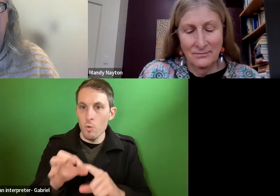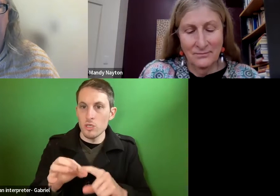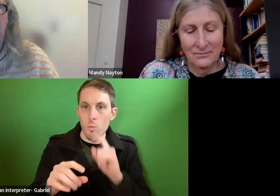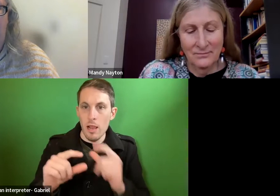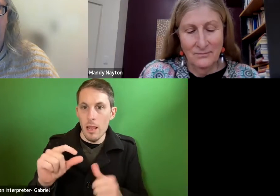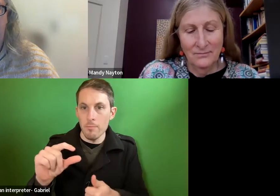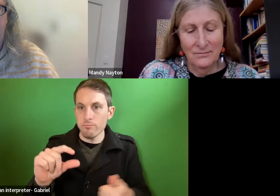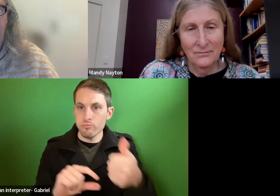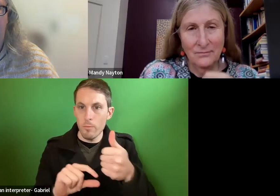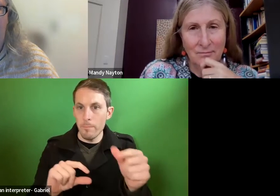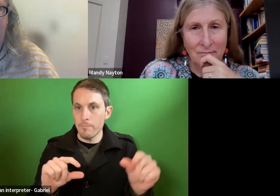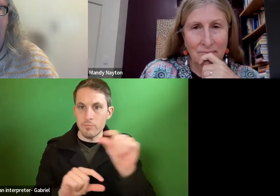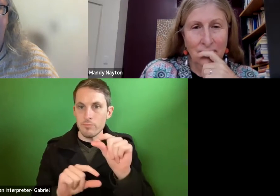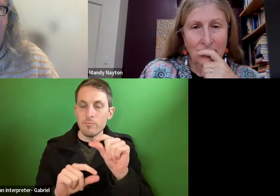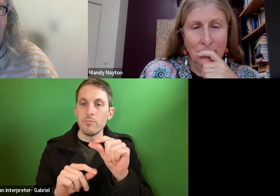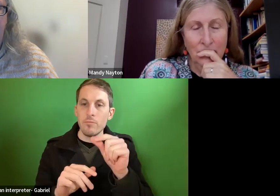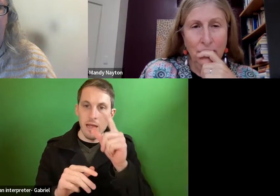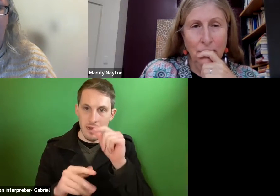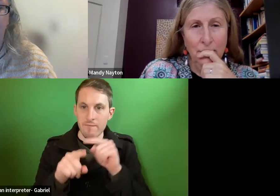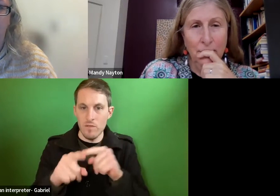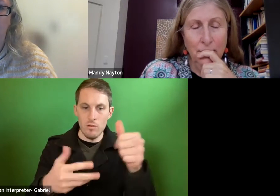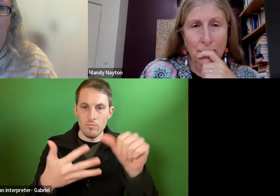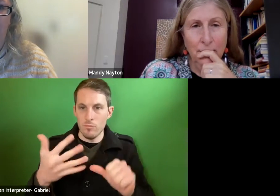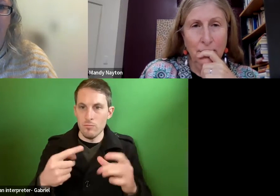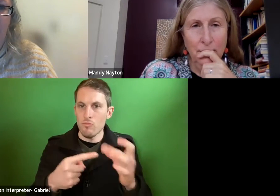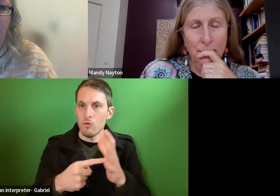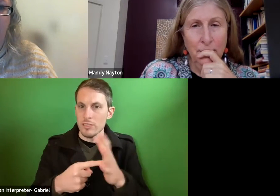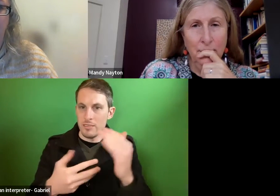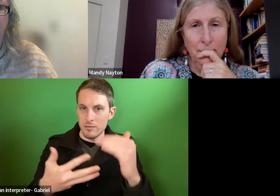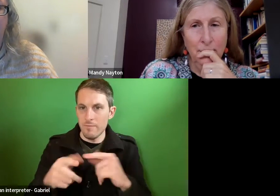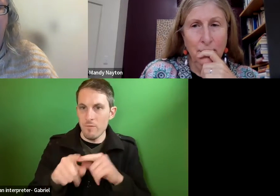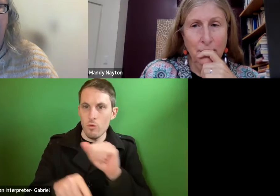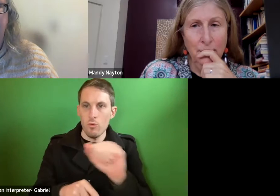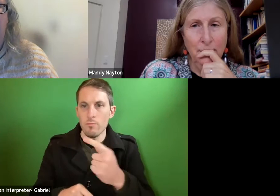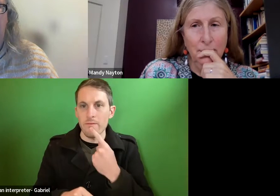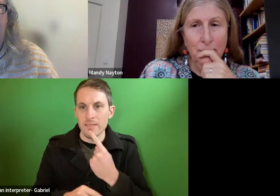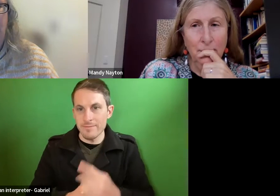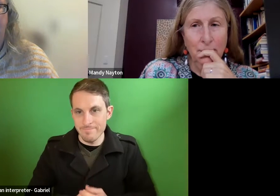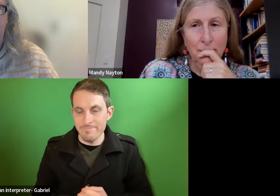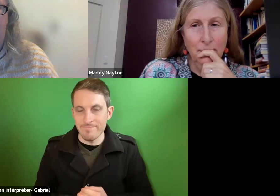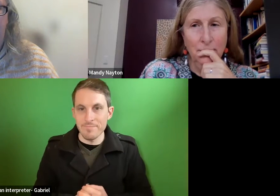which will enable it for us easily to be able to answer those questions. So yeah, feel free to chat